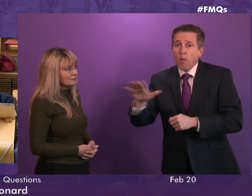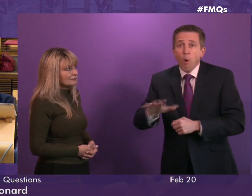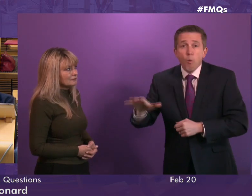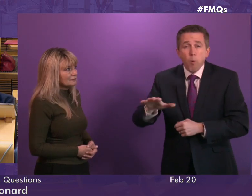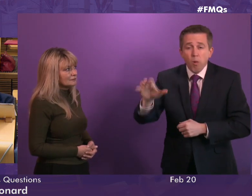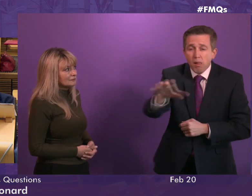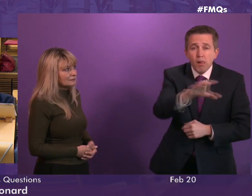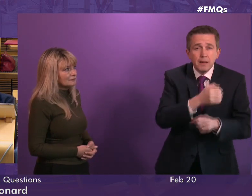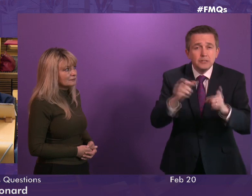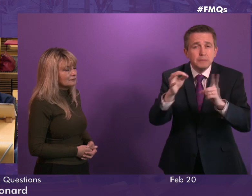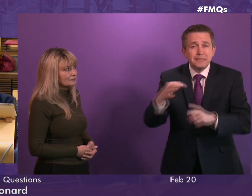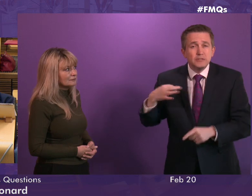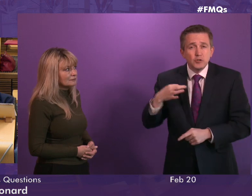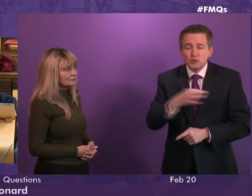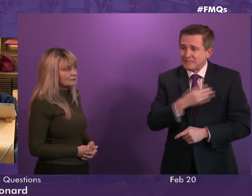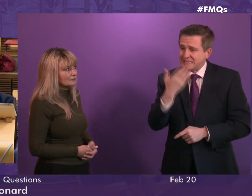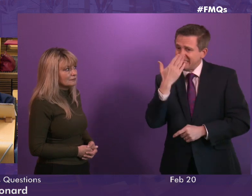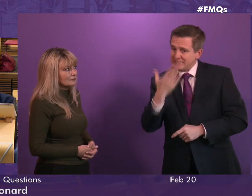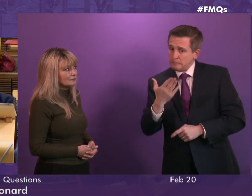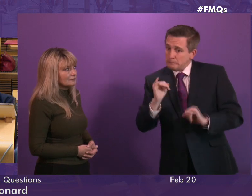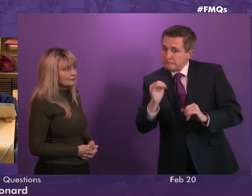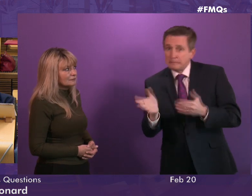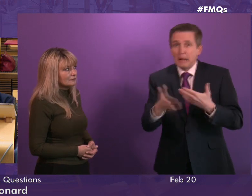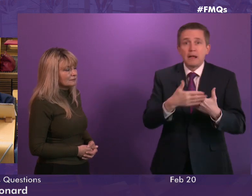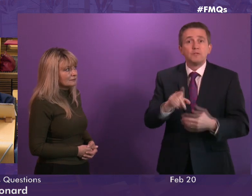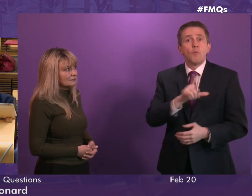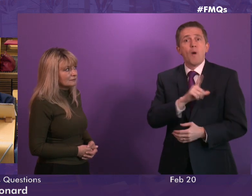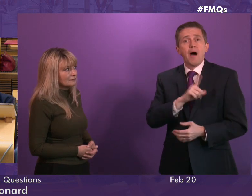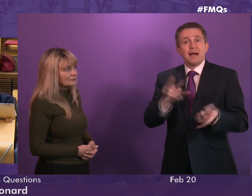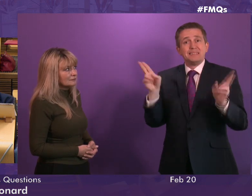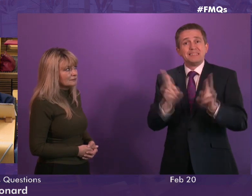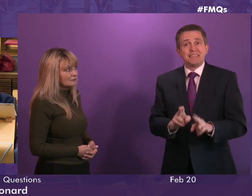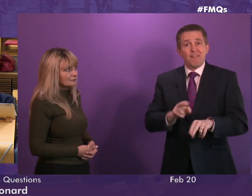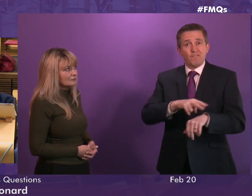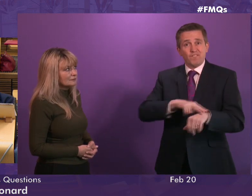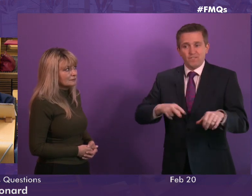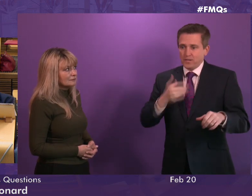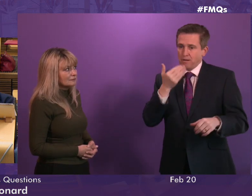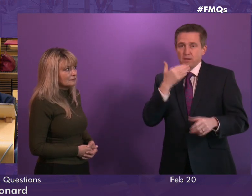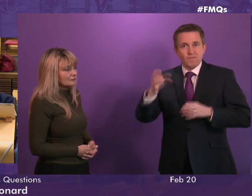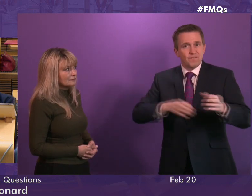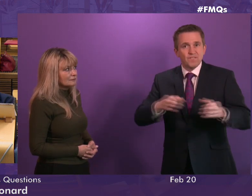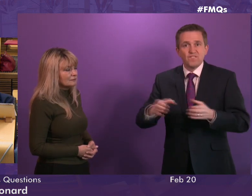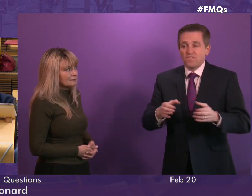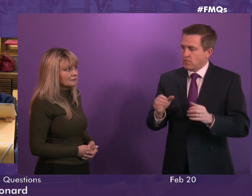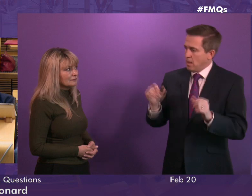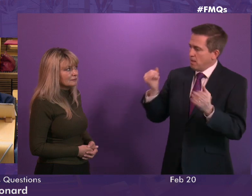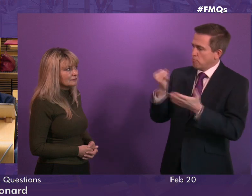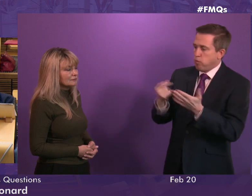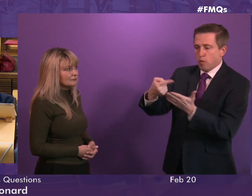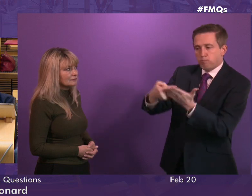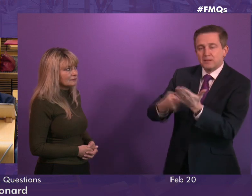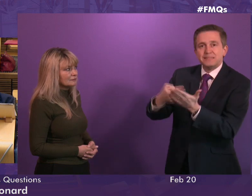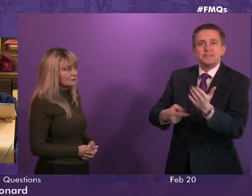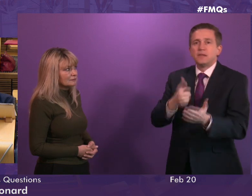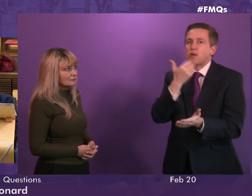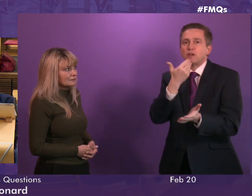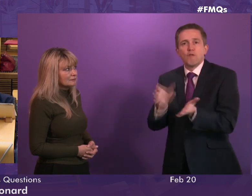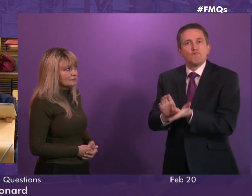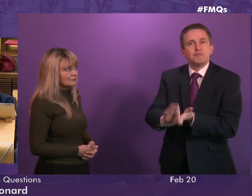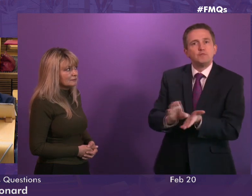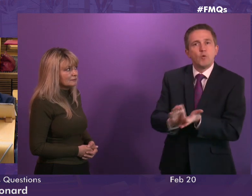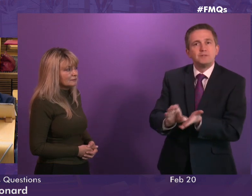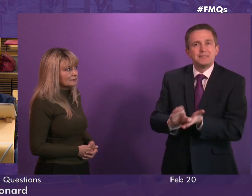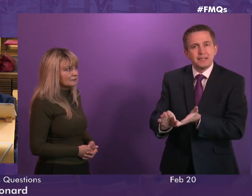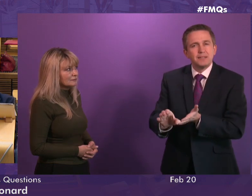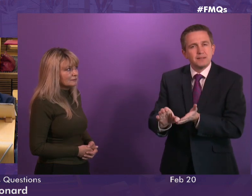are at high risk because of staff shortages, policy decisions and under-resourcing. However,